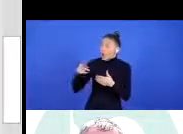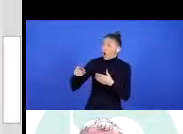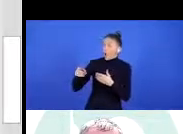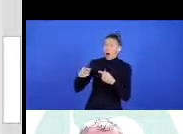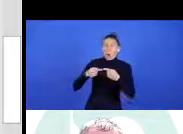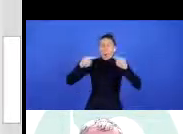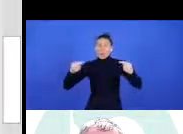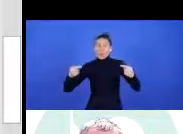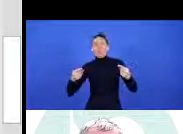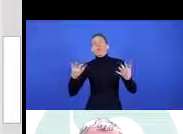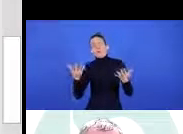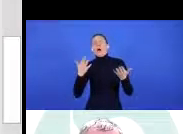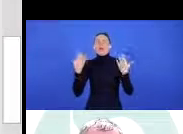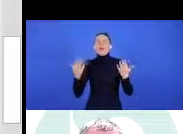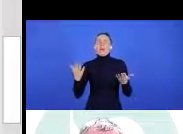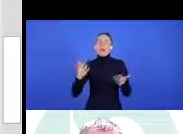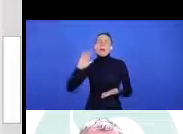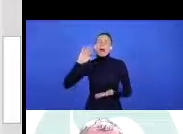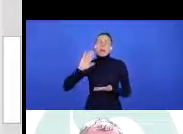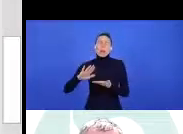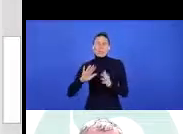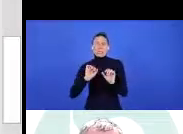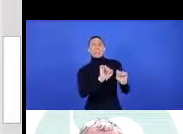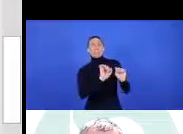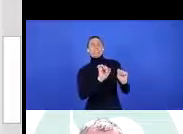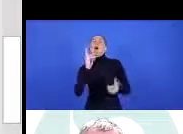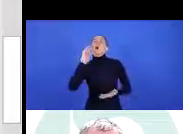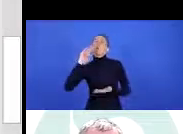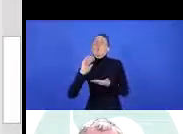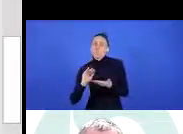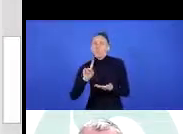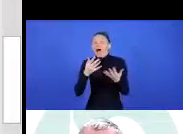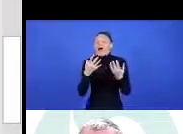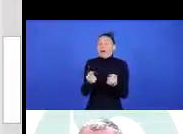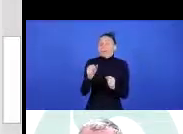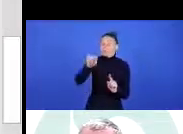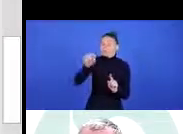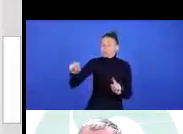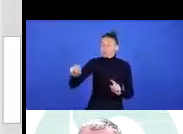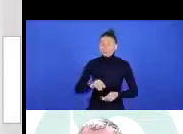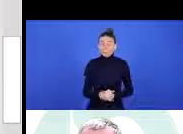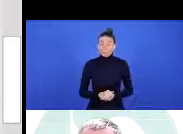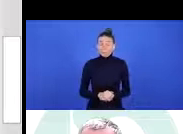now, but there still is some opposition to cochlear implant in certain countries and in certain quarters.